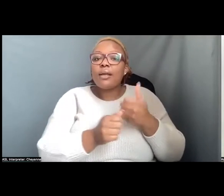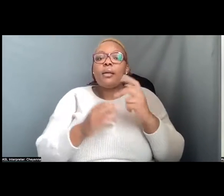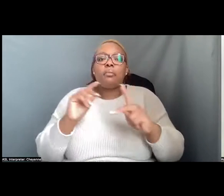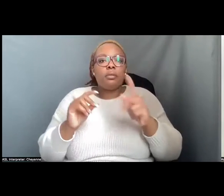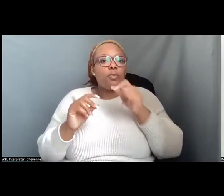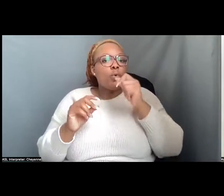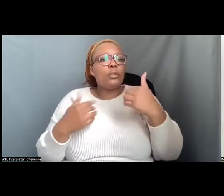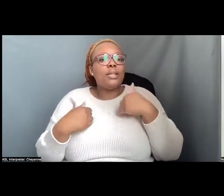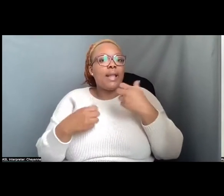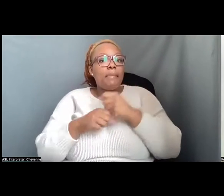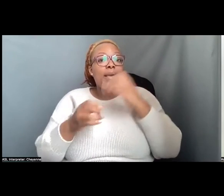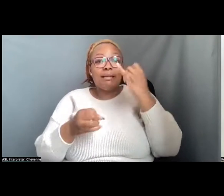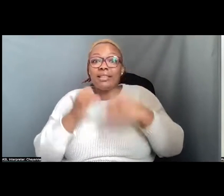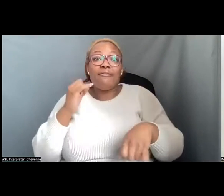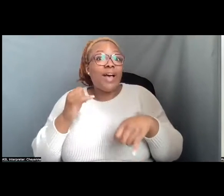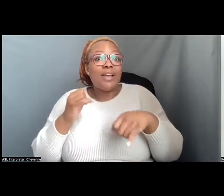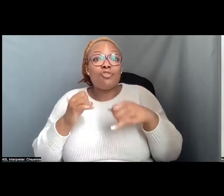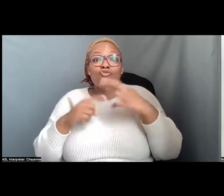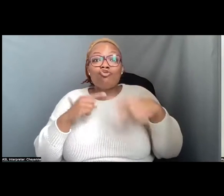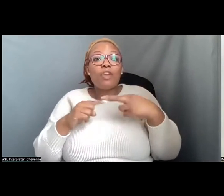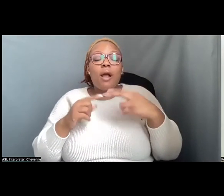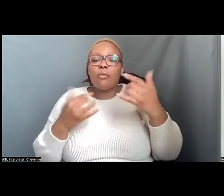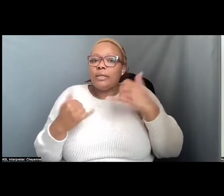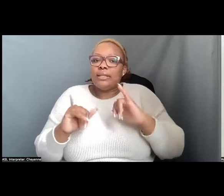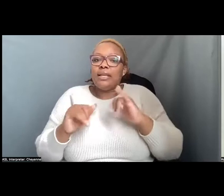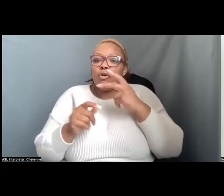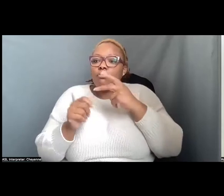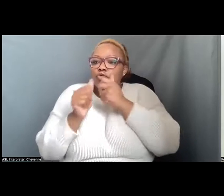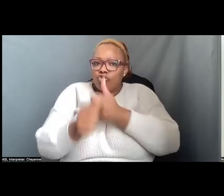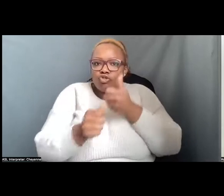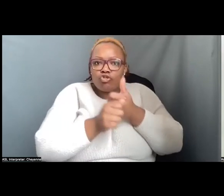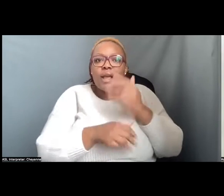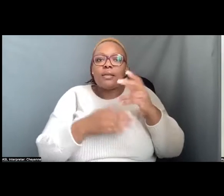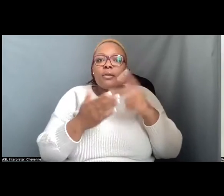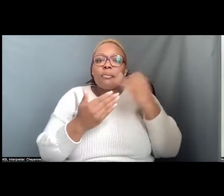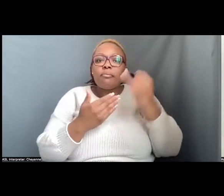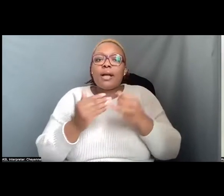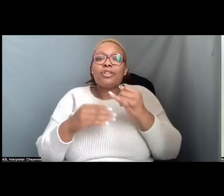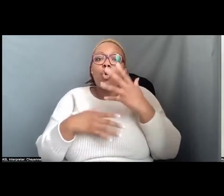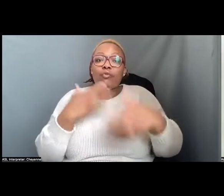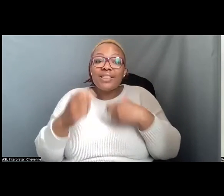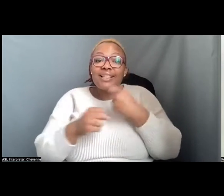to the finalist round, we really keep tracking your projects over the years and encourage you to